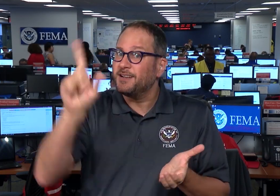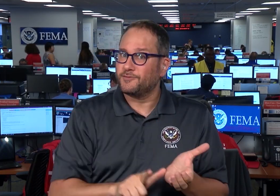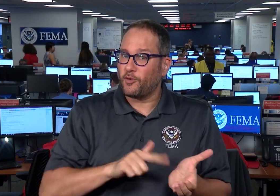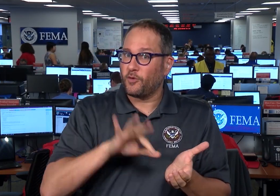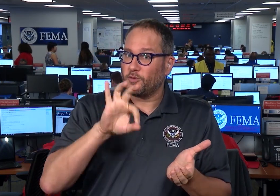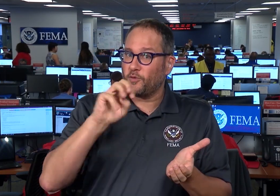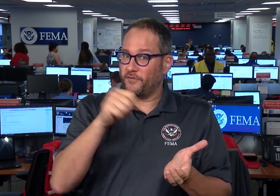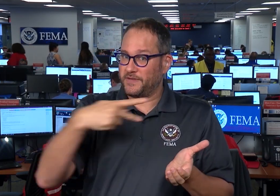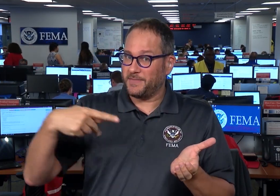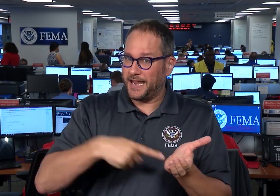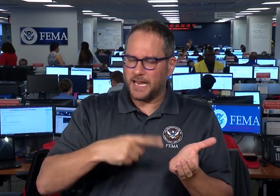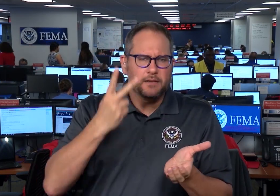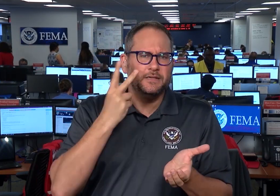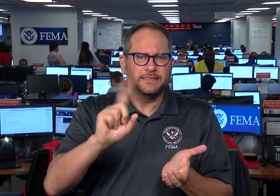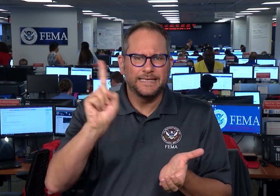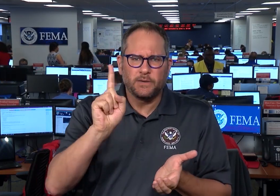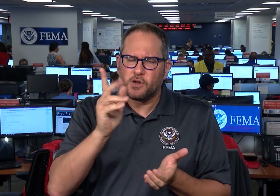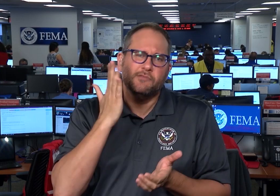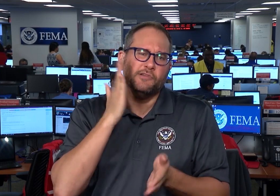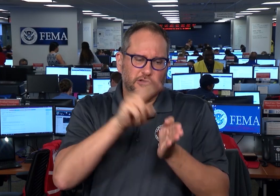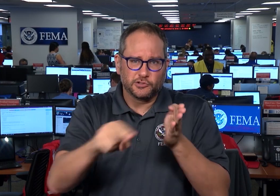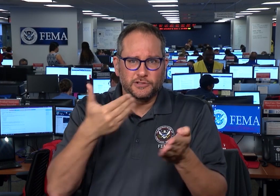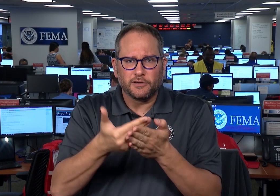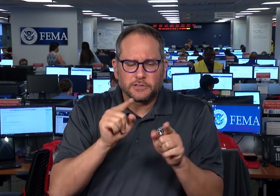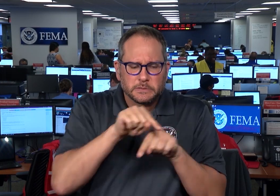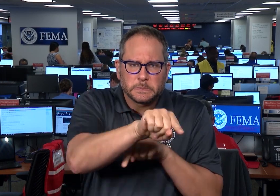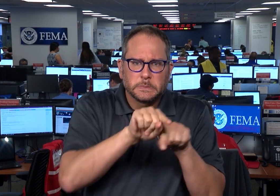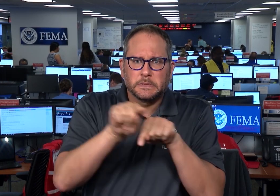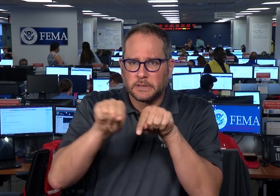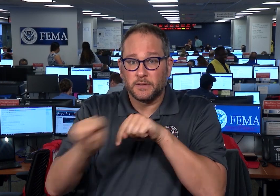Download the FEMA app to see where there are shelters near you.